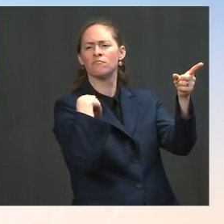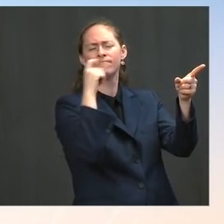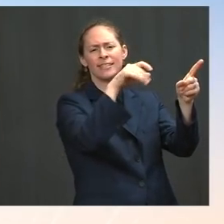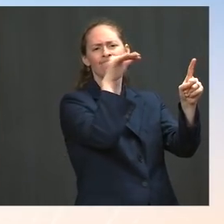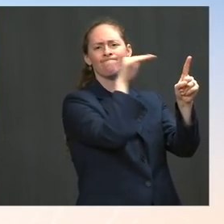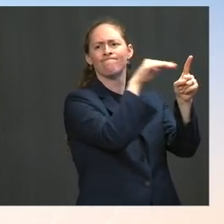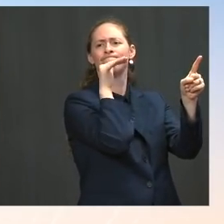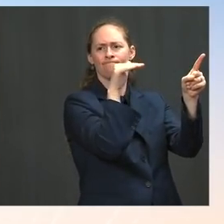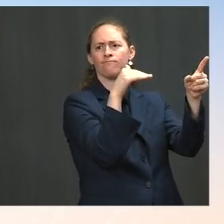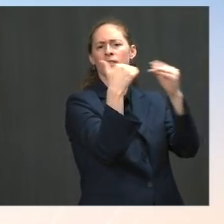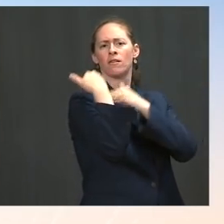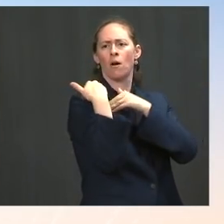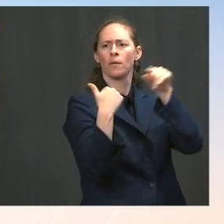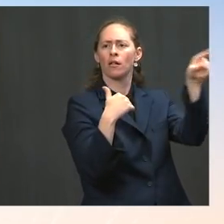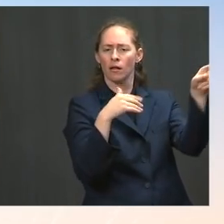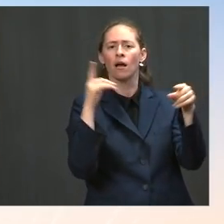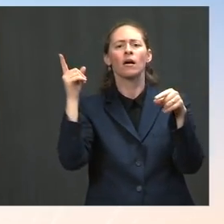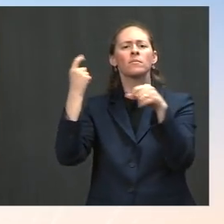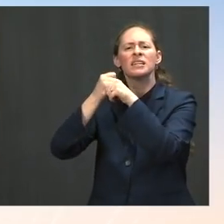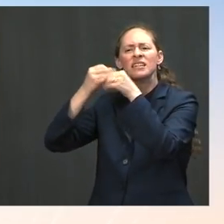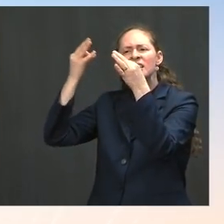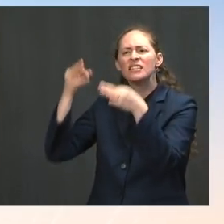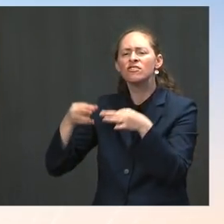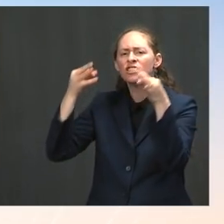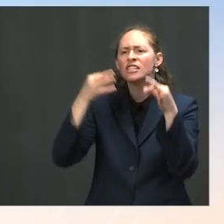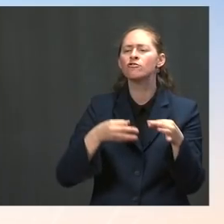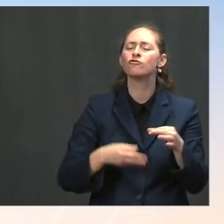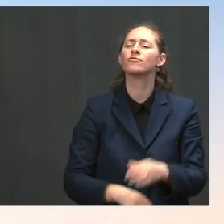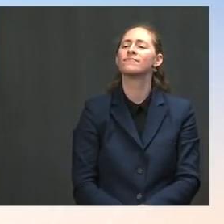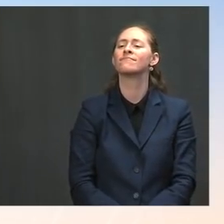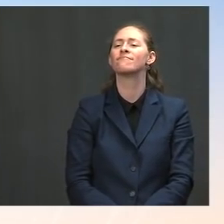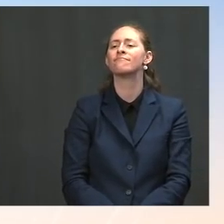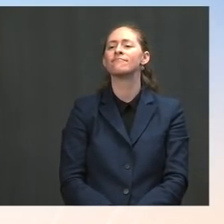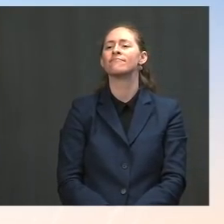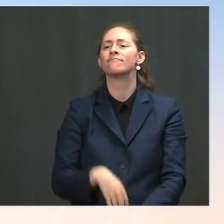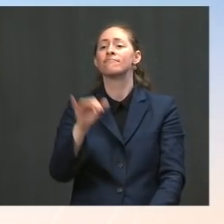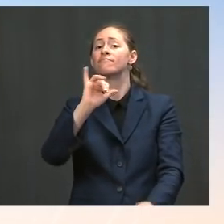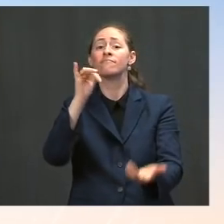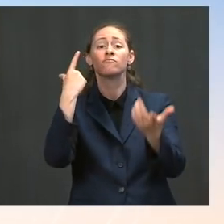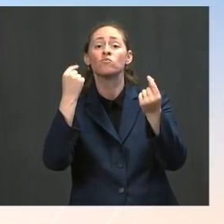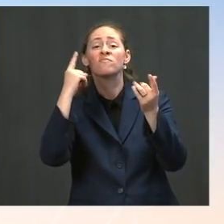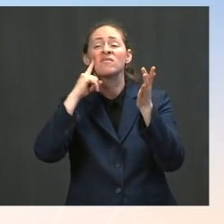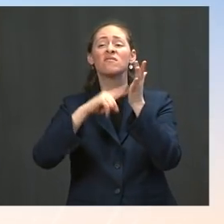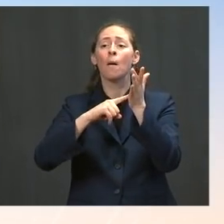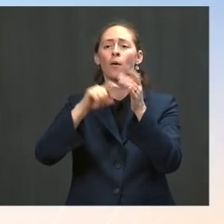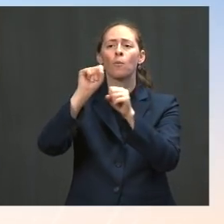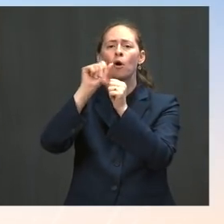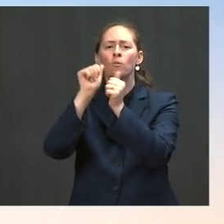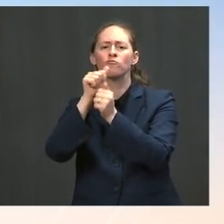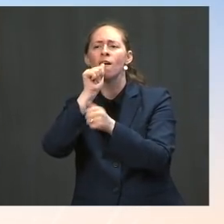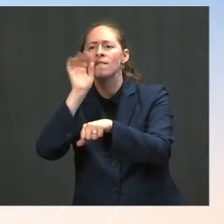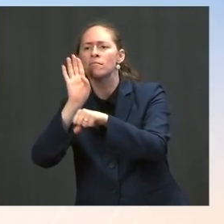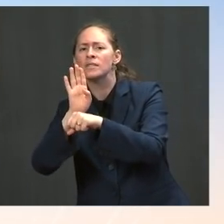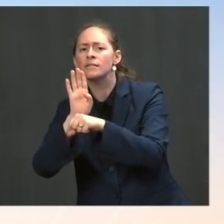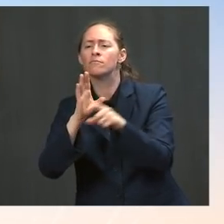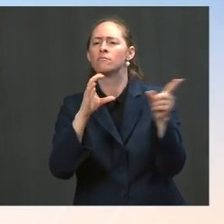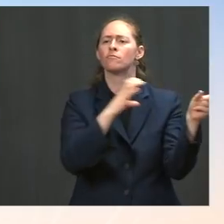So that includes working closely with the private sector and Congress to identify viable options to make the Internet more accessible to the Cuban people.